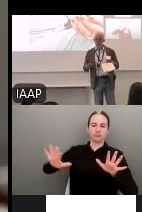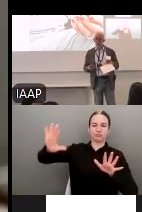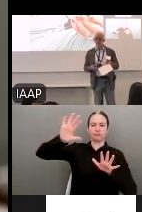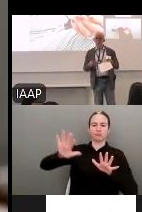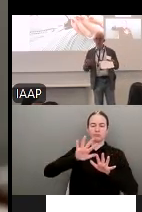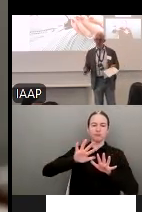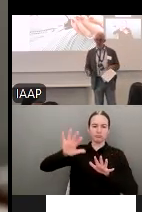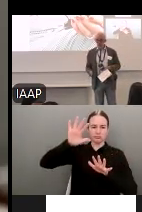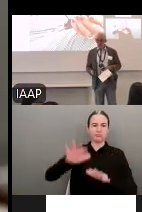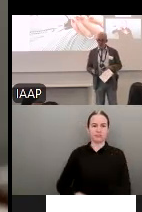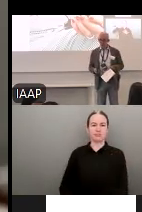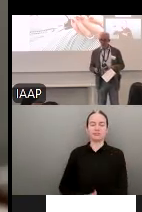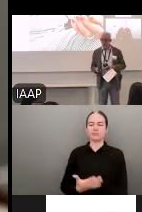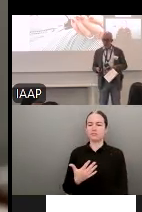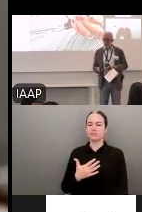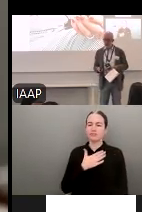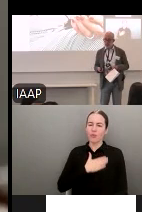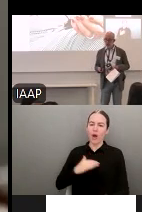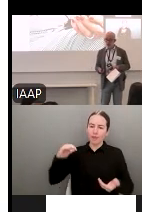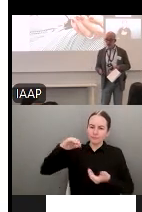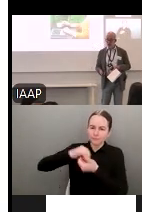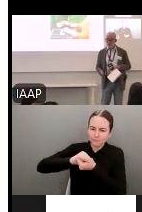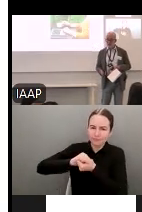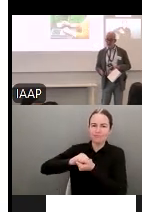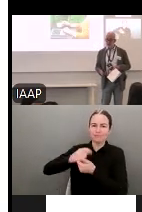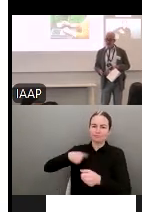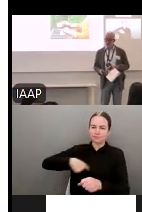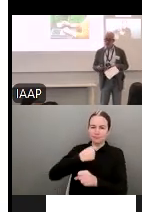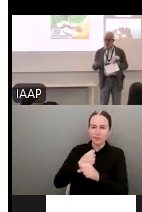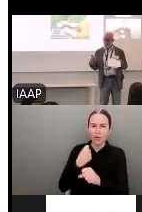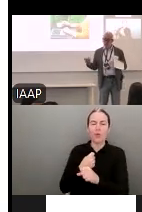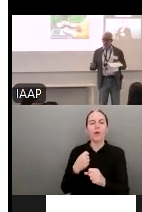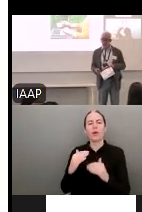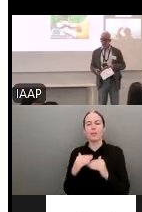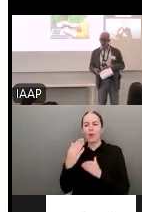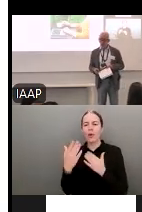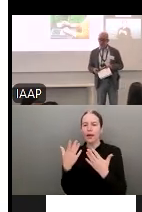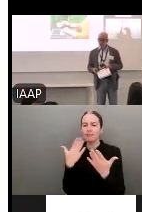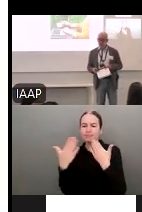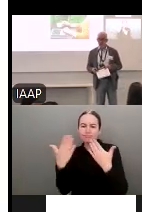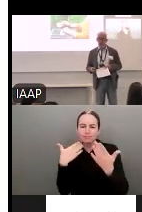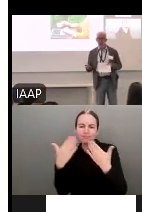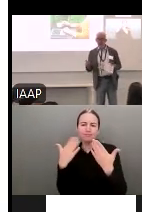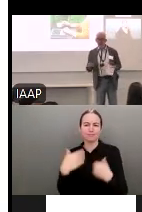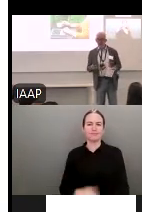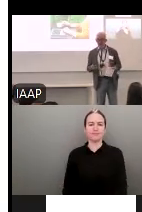of collaboration on the work, and that's Ireland. Well, some of the publication have been case studies,